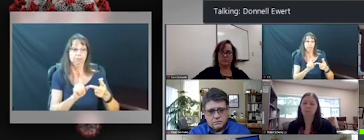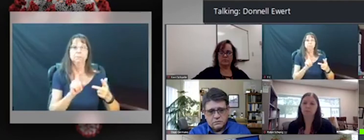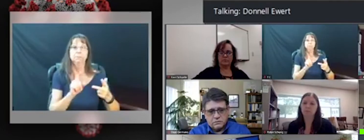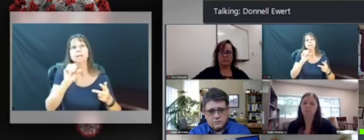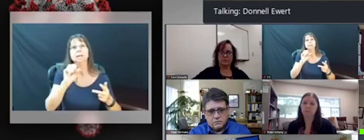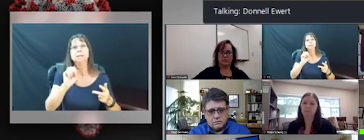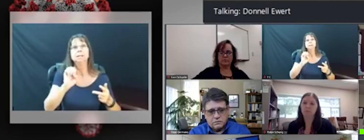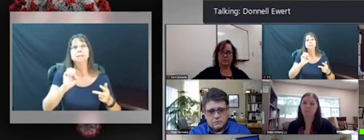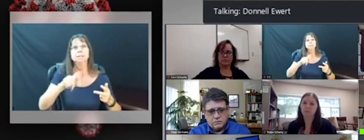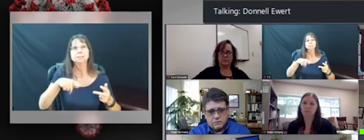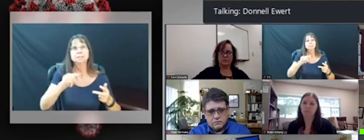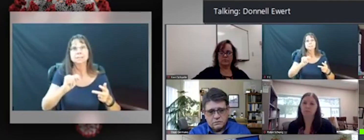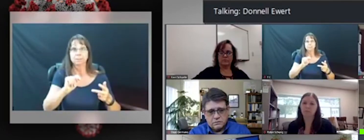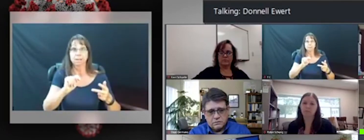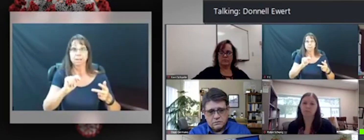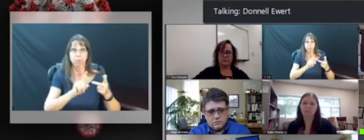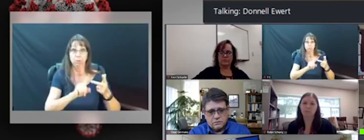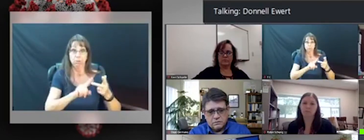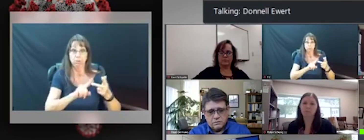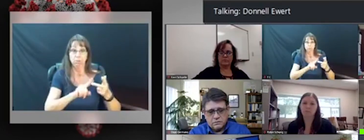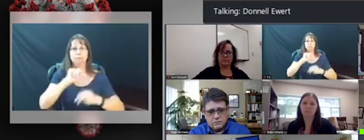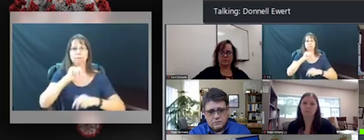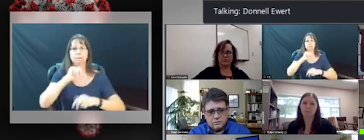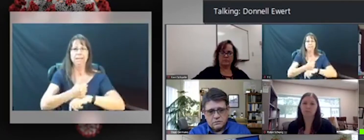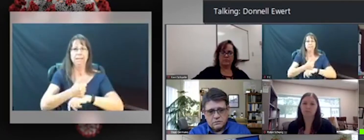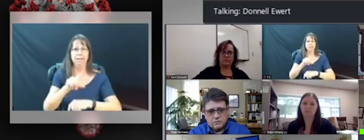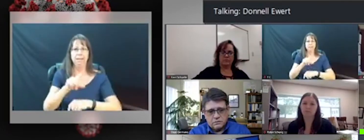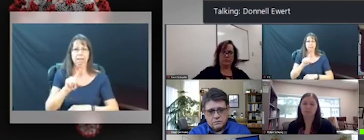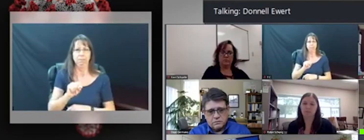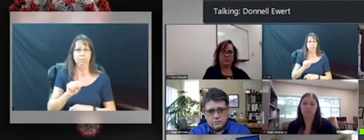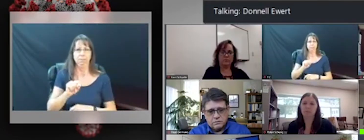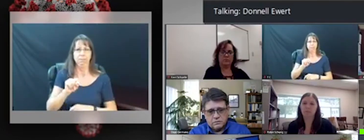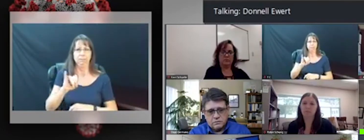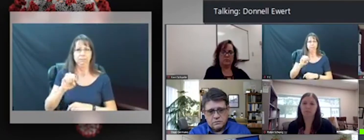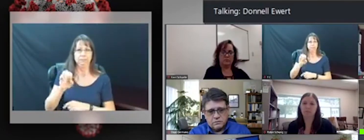put the tier system in place and we had more openings of our where businesses and